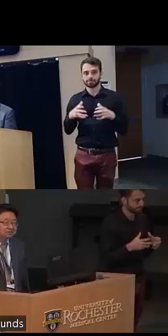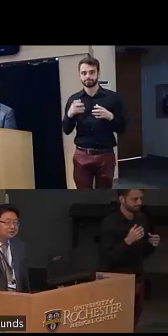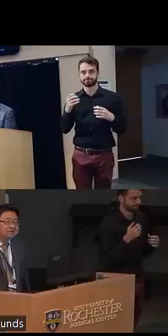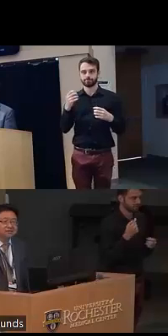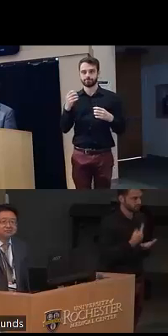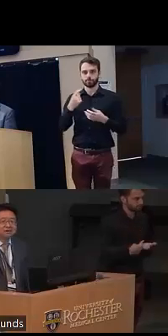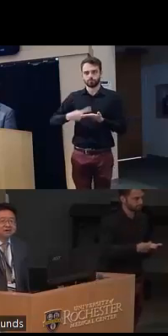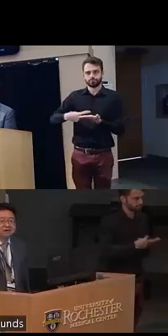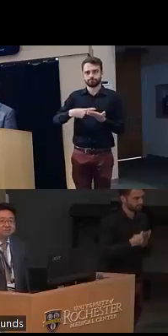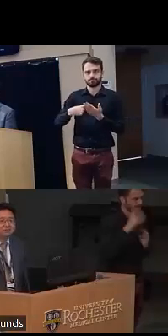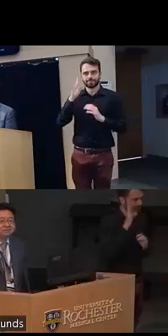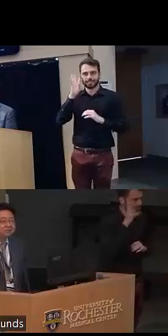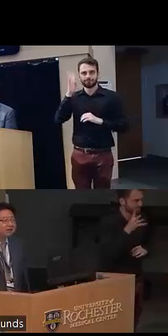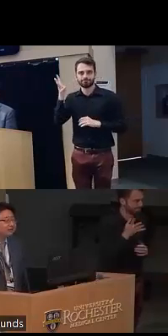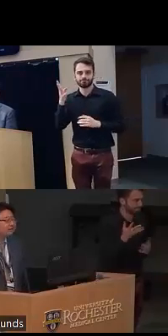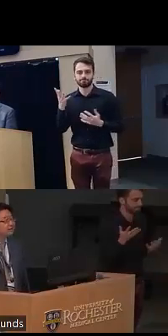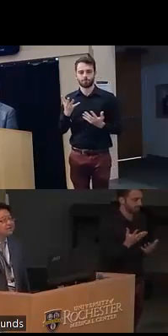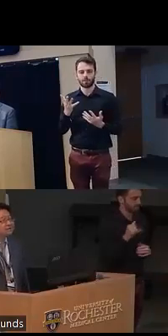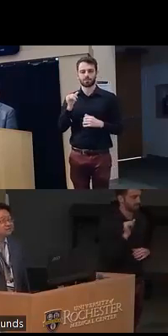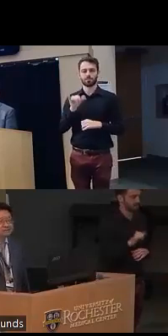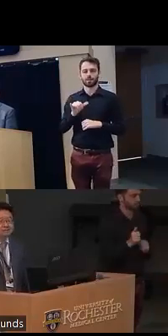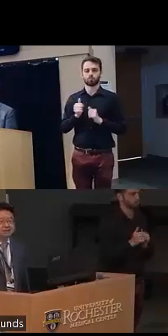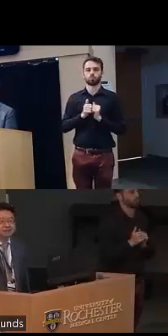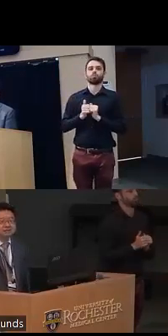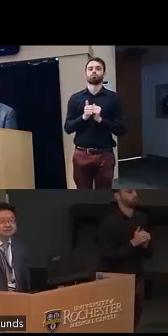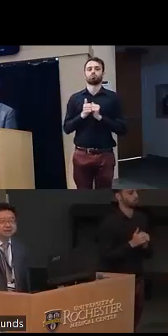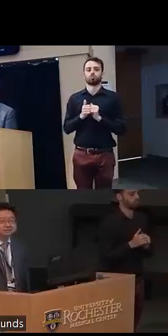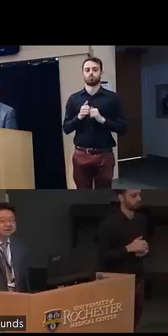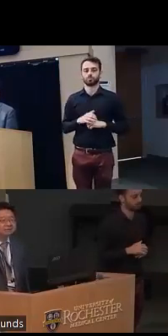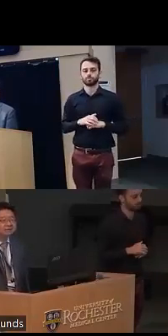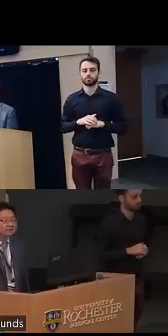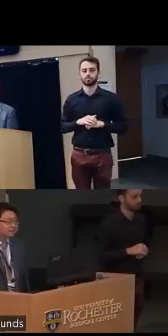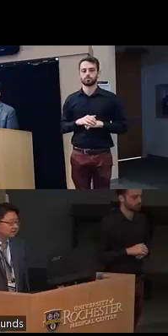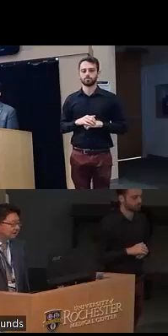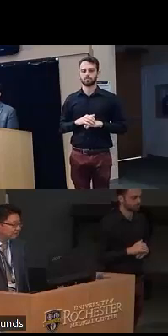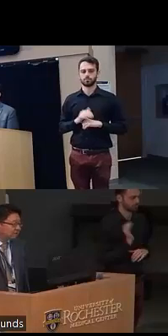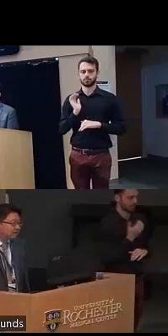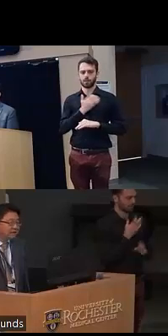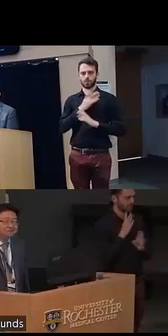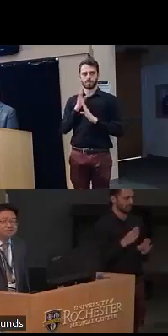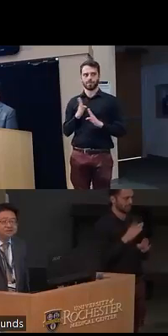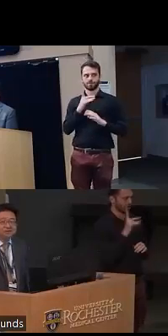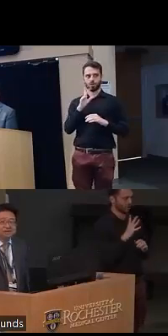what is our quality improvement plan in relation to our inpatient Psychiatry that will help us to